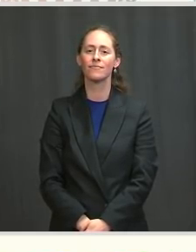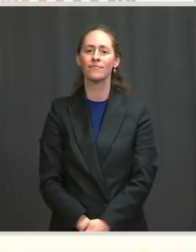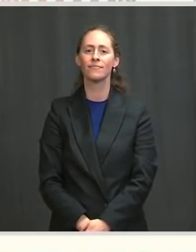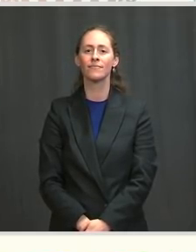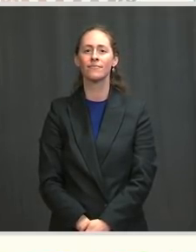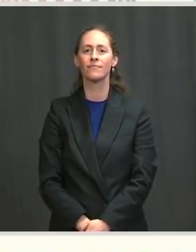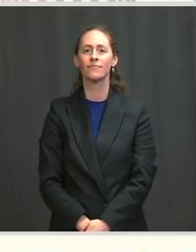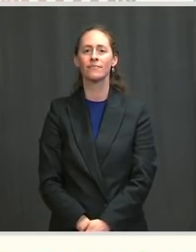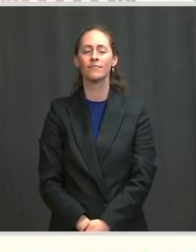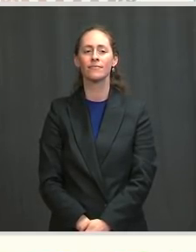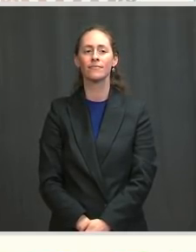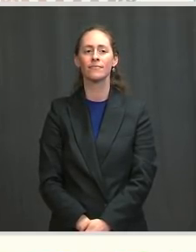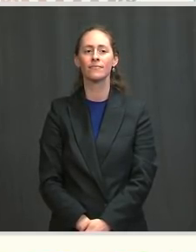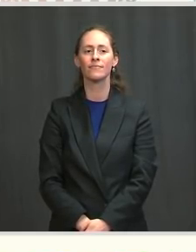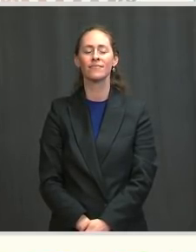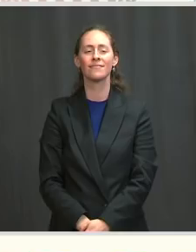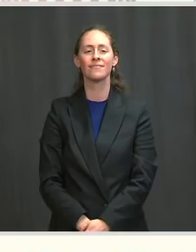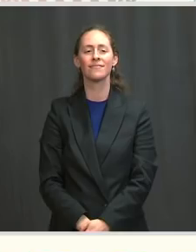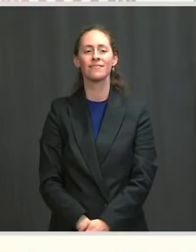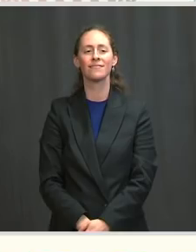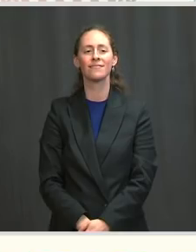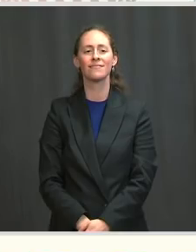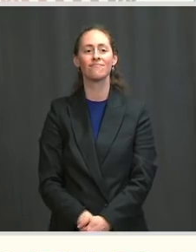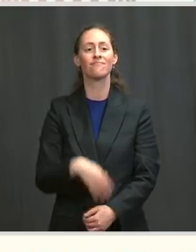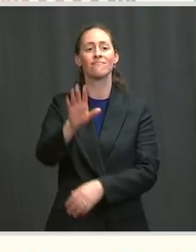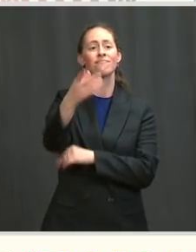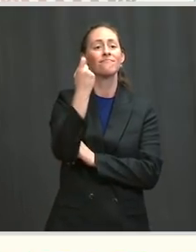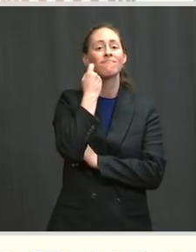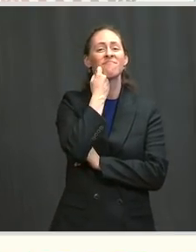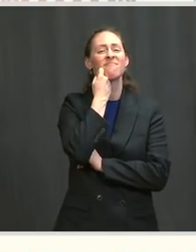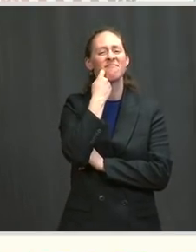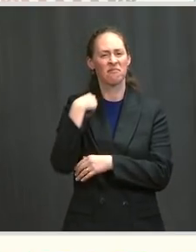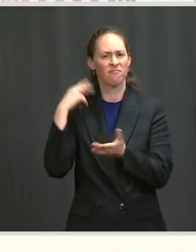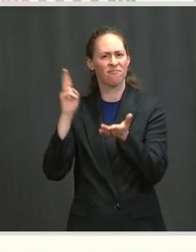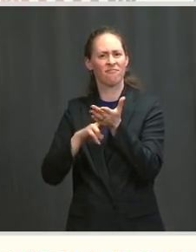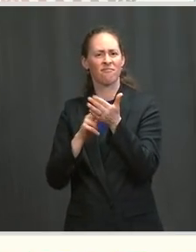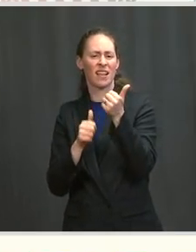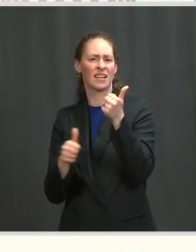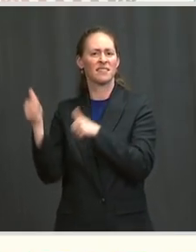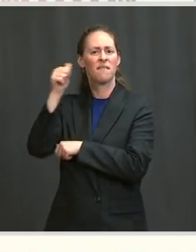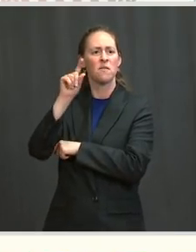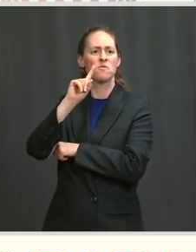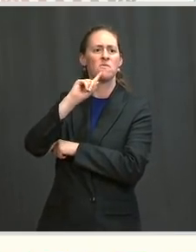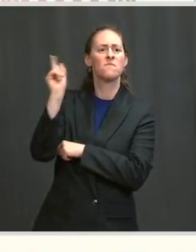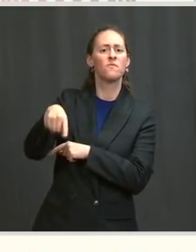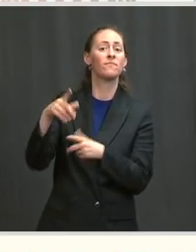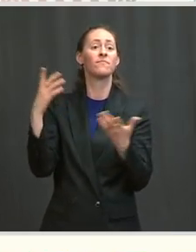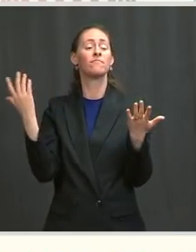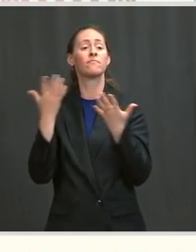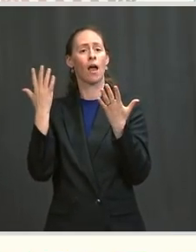And a moment ago, I signed an executive order to advance diversity, equality, and inclusion,